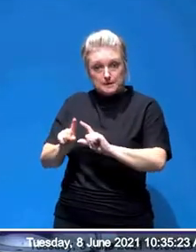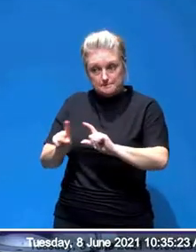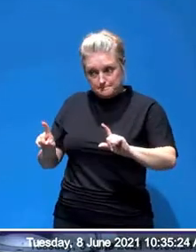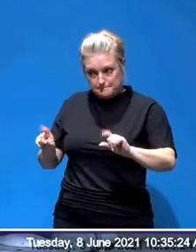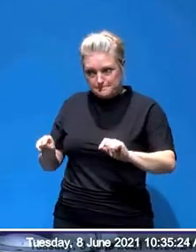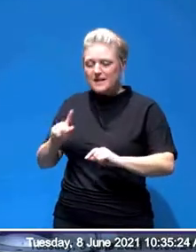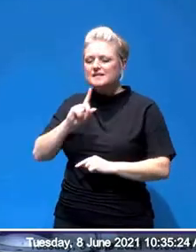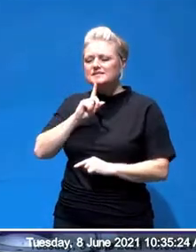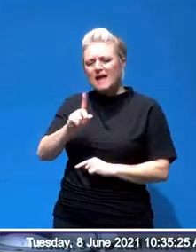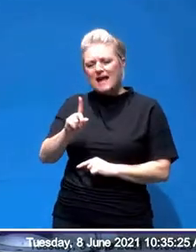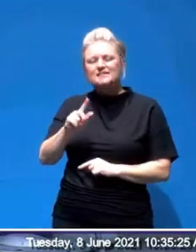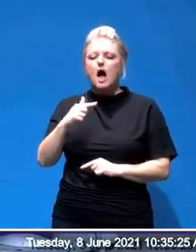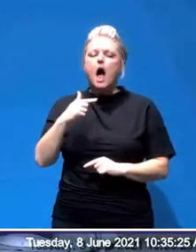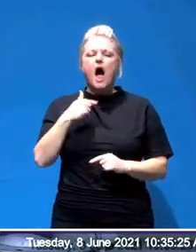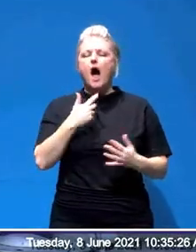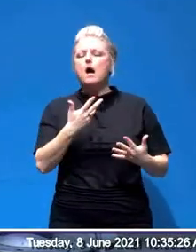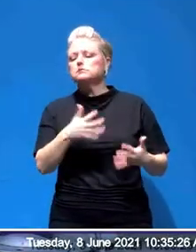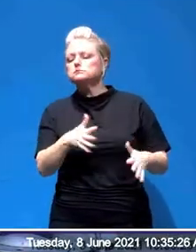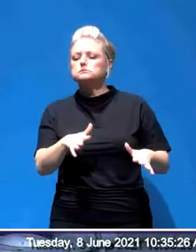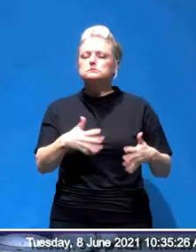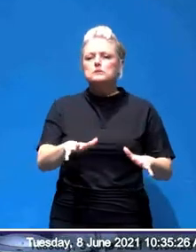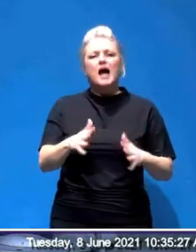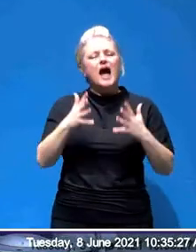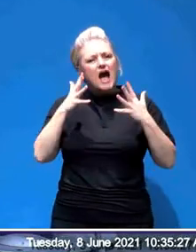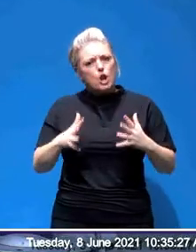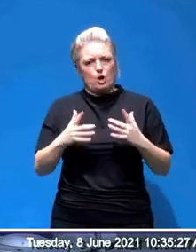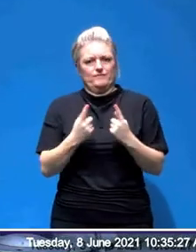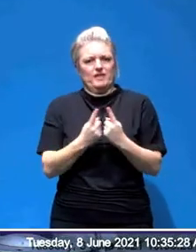I let a lot of things go but this is deceptive behaviour by the staff